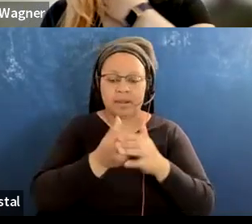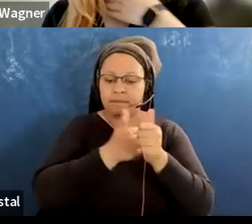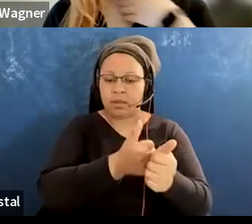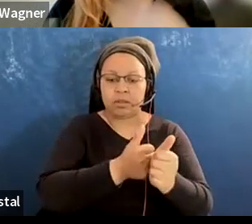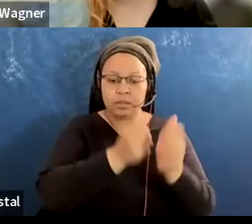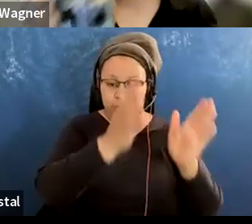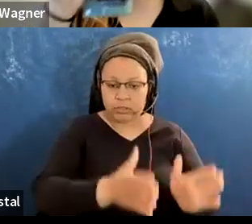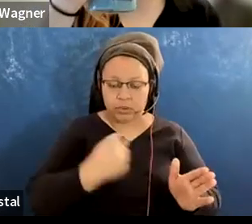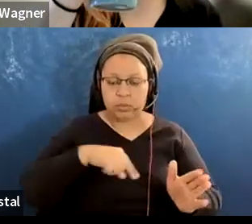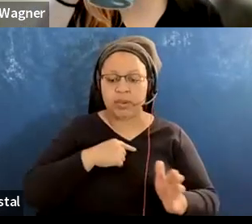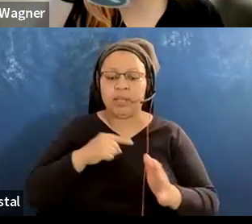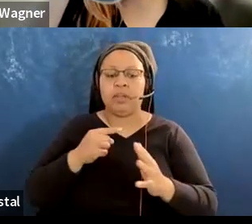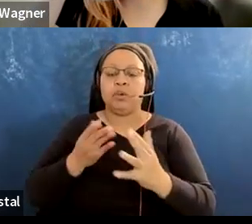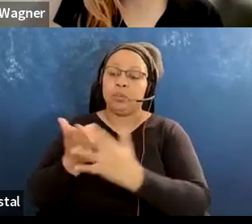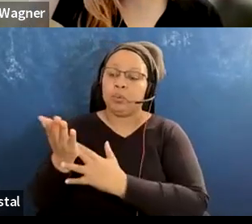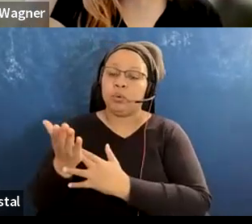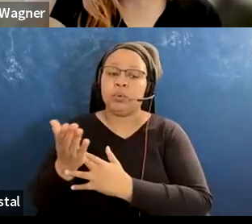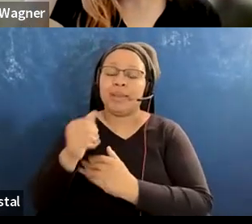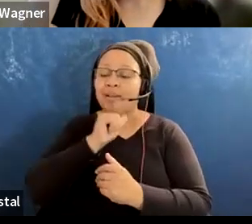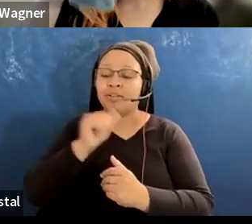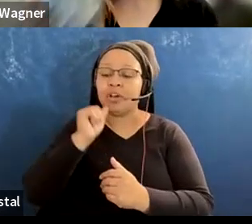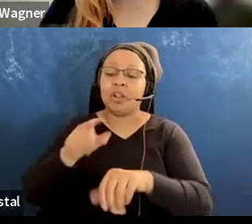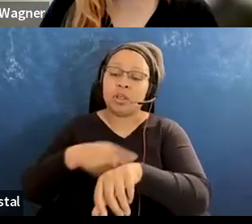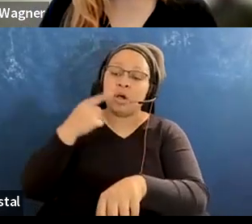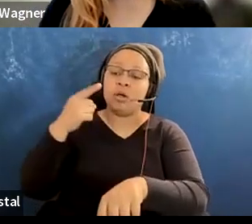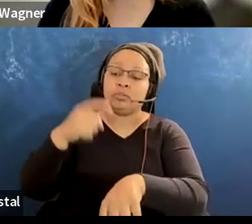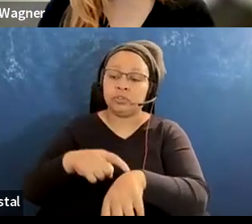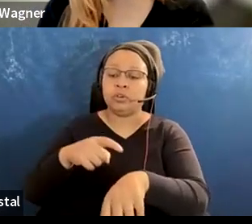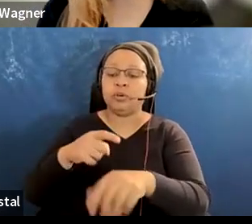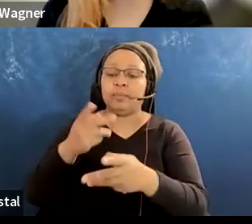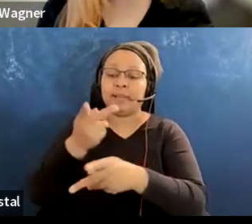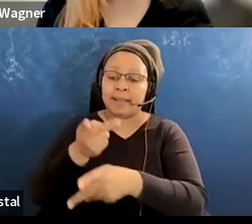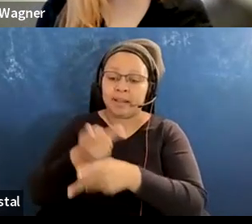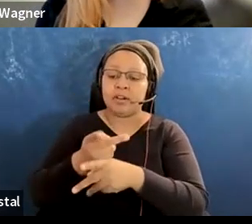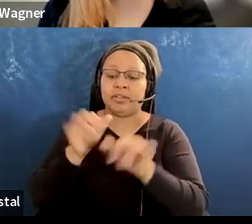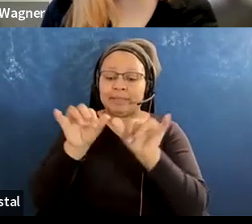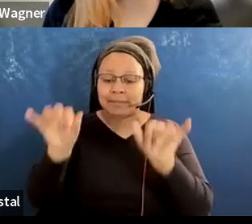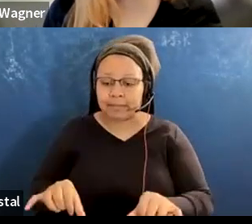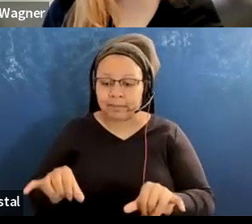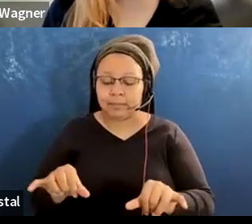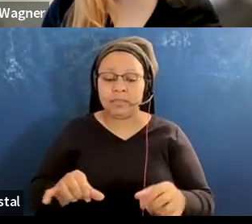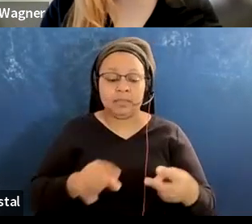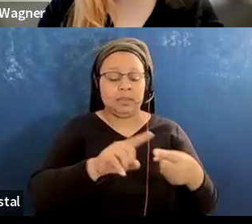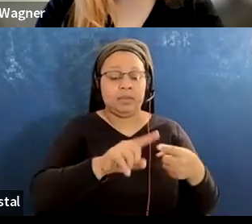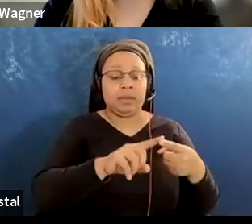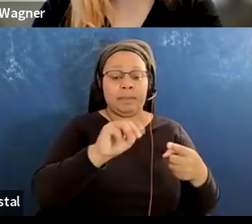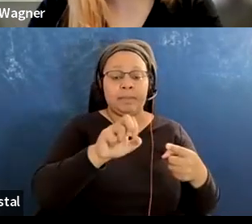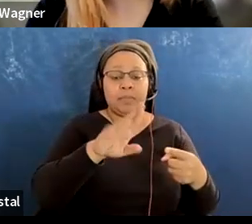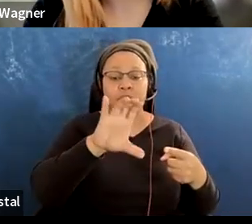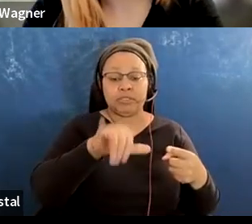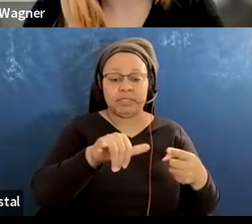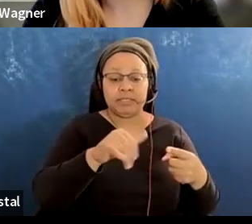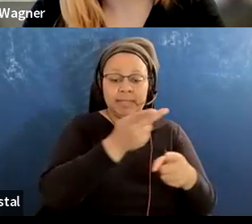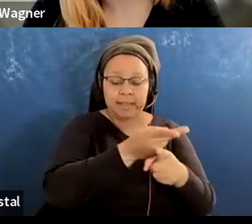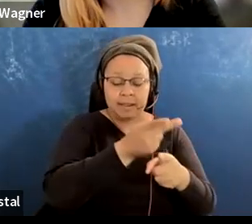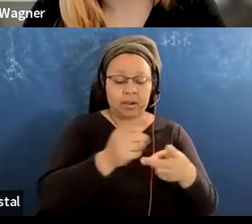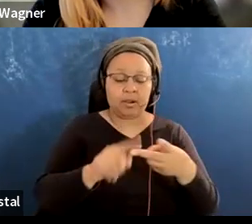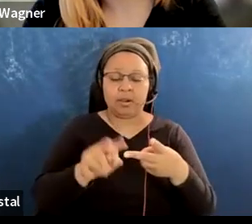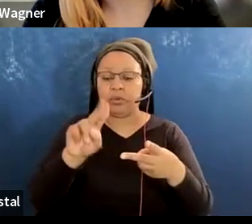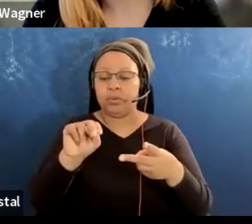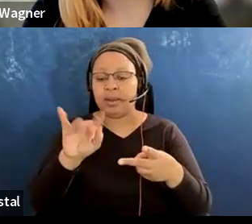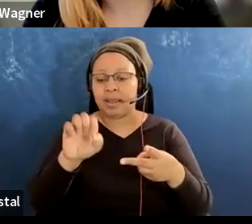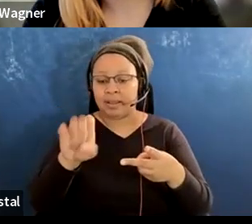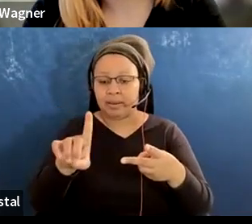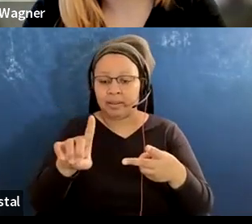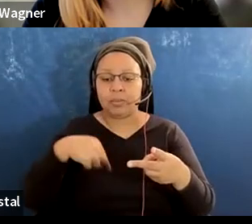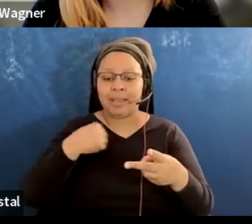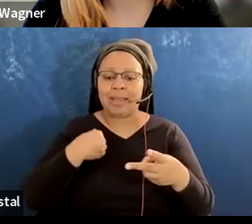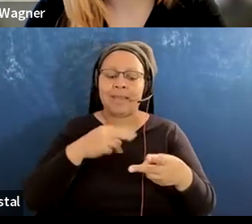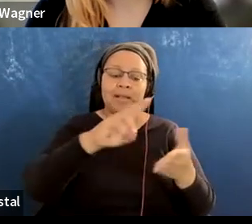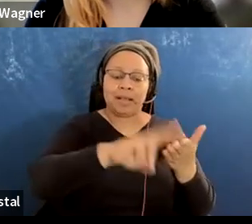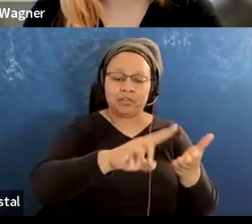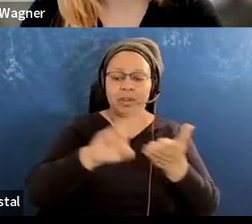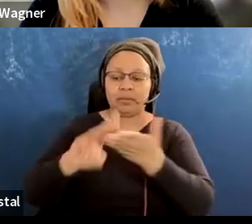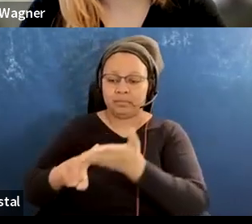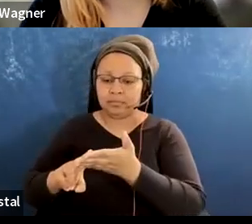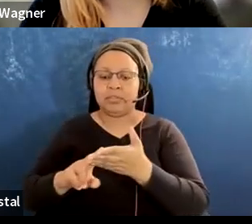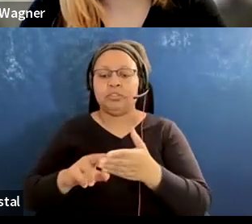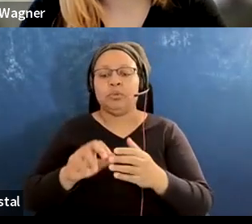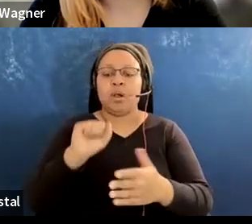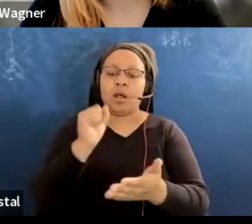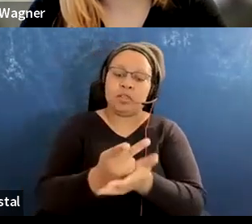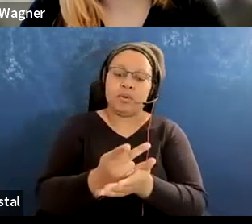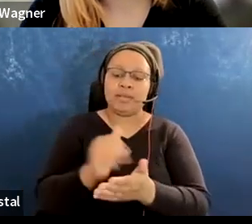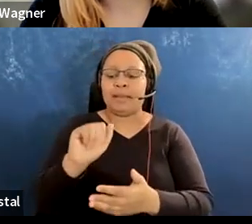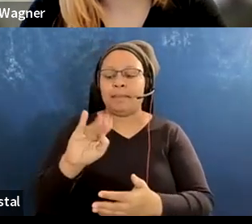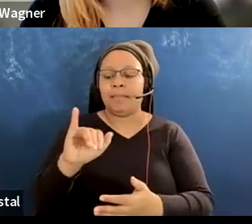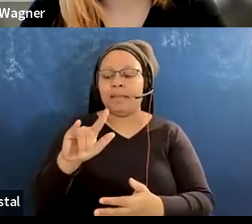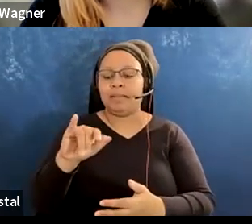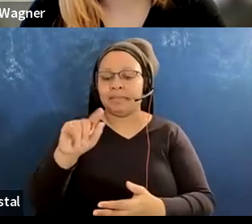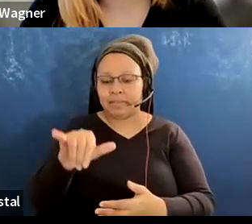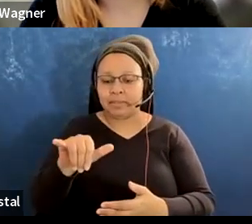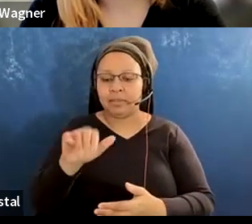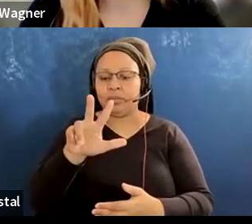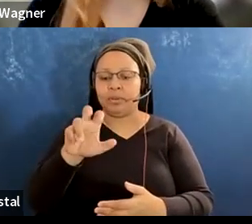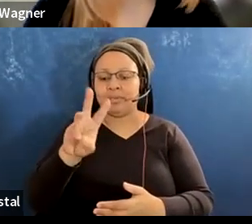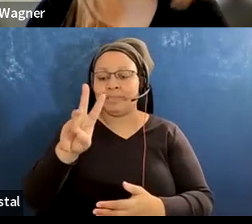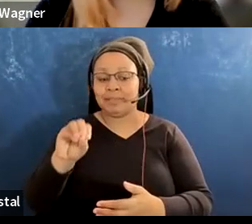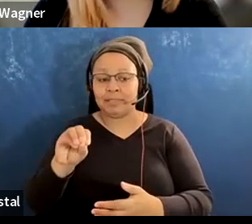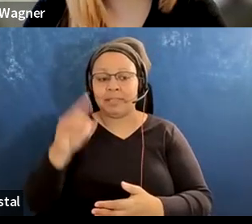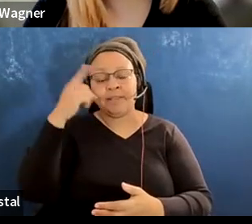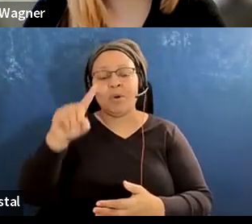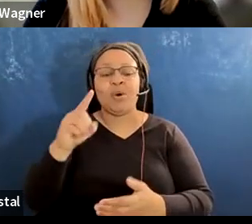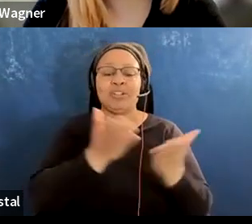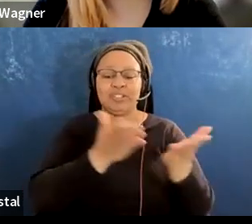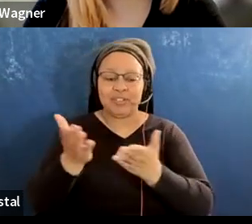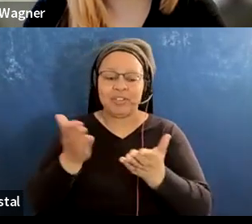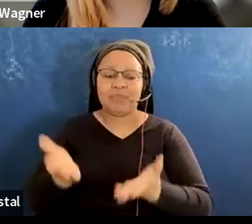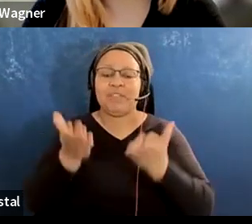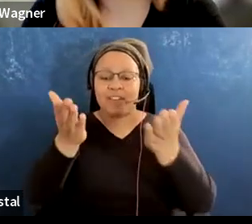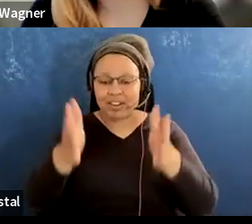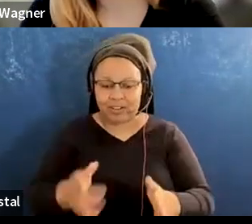Thanks. Does anyone have questions for Darius on what that looked like? Well folks are getting ready to share. I do want to go back to the Schatz oat tussle and says in